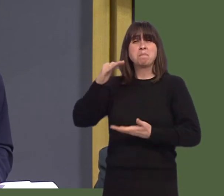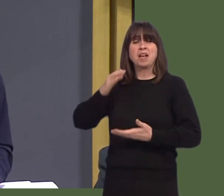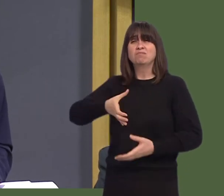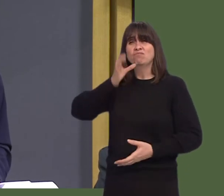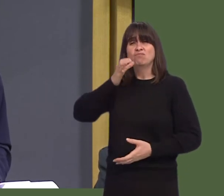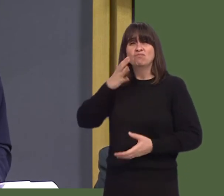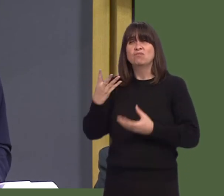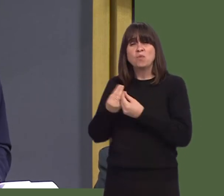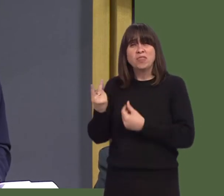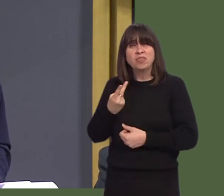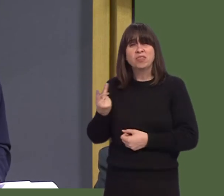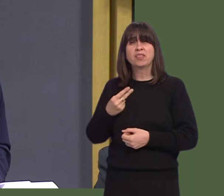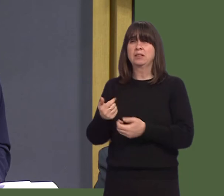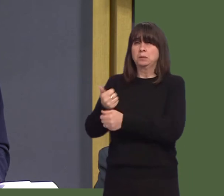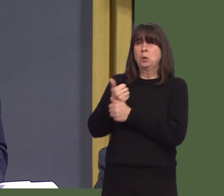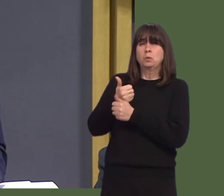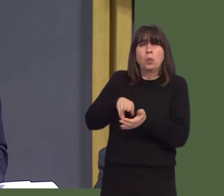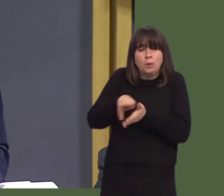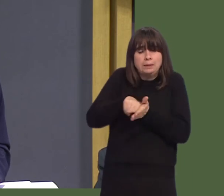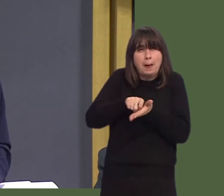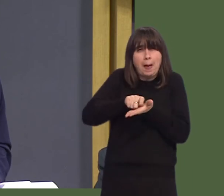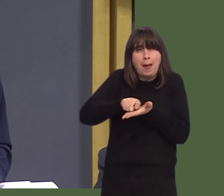they want to see business taxes, which aren't devolvedó.